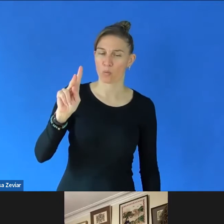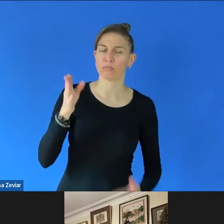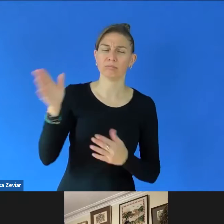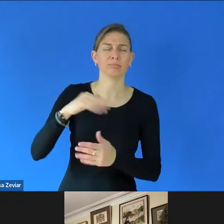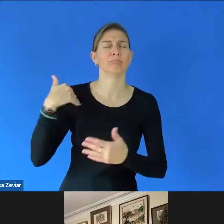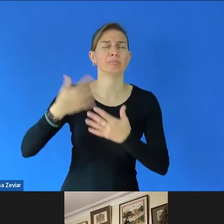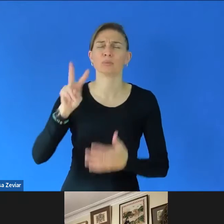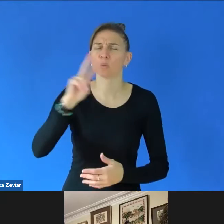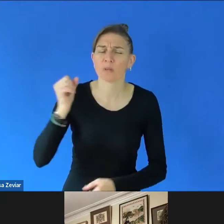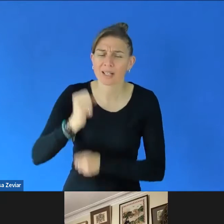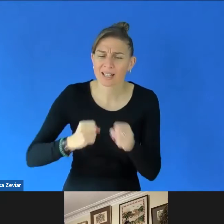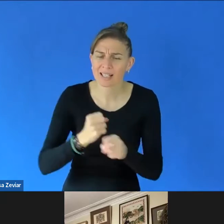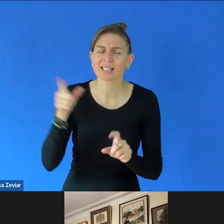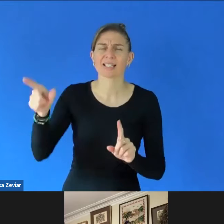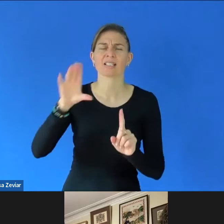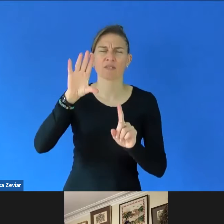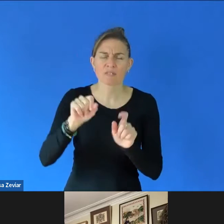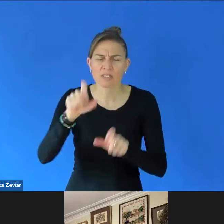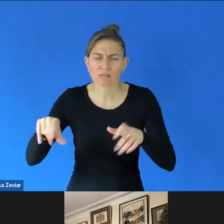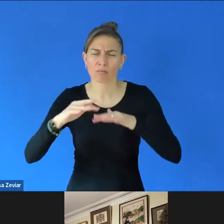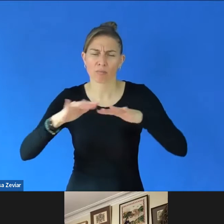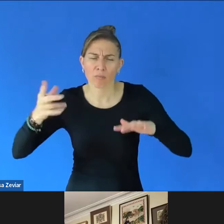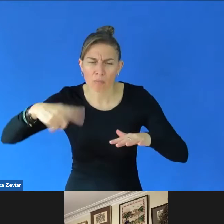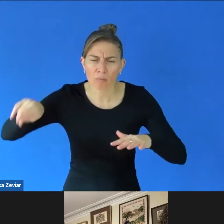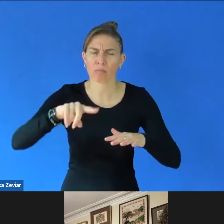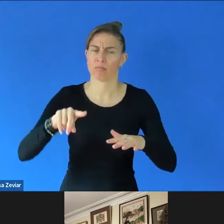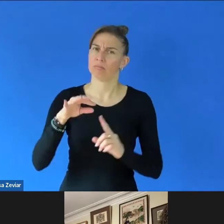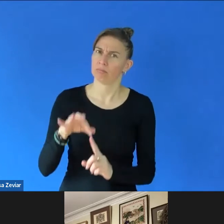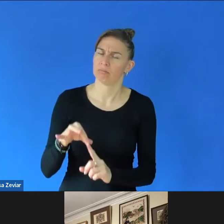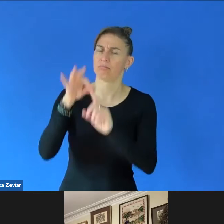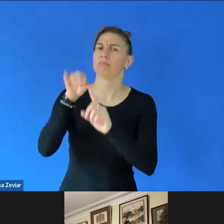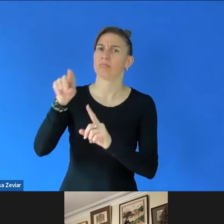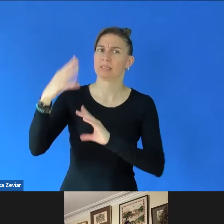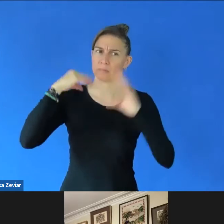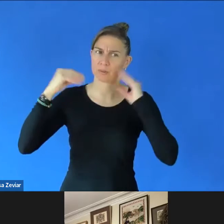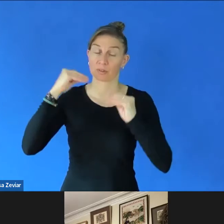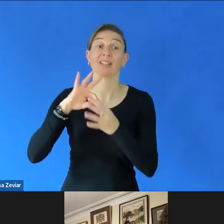His work has been focused in disability inclusion, LGTBI+ rights,